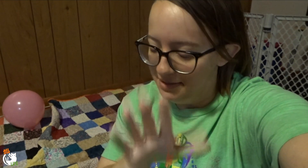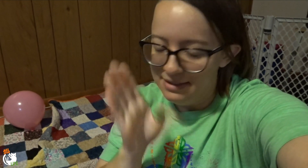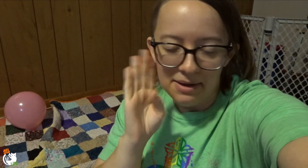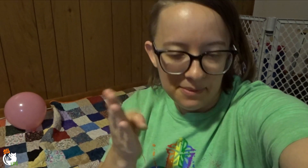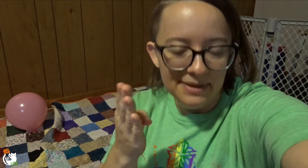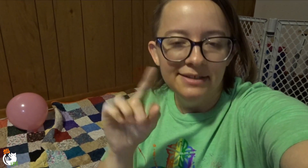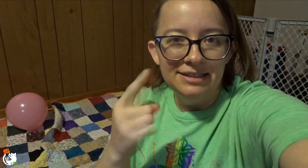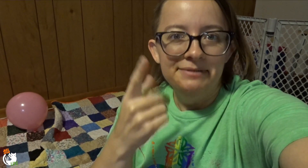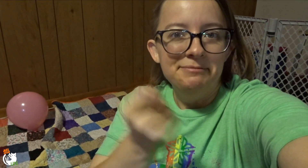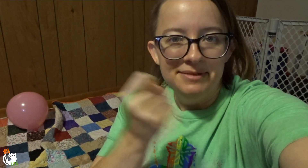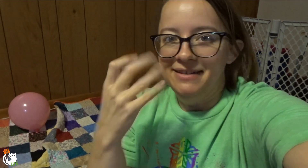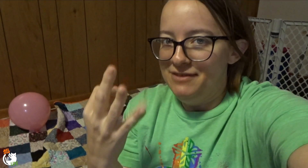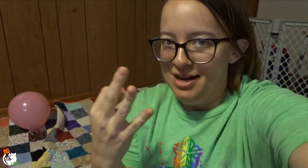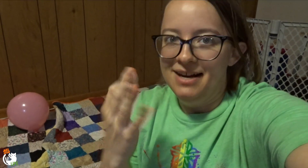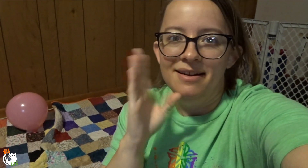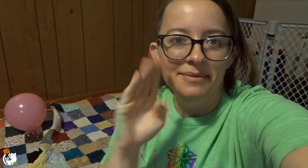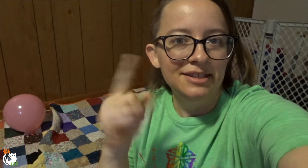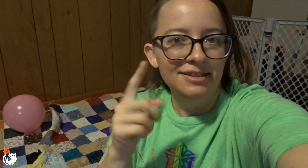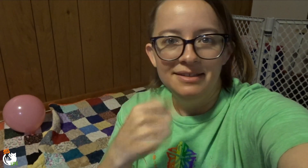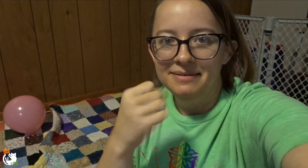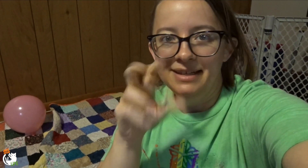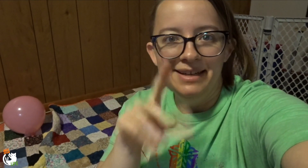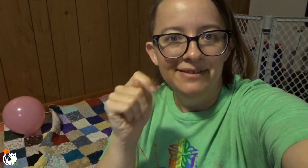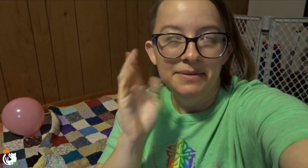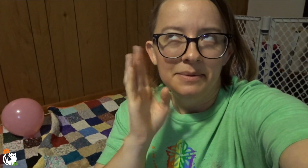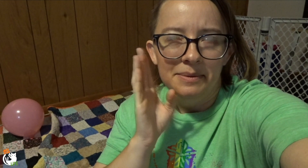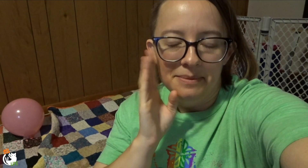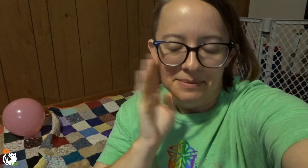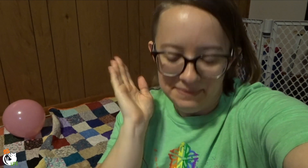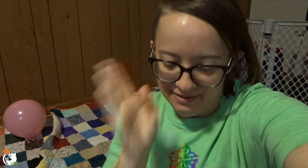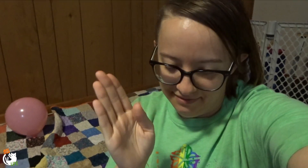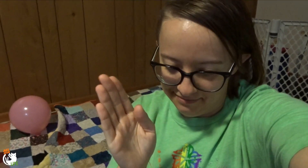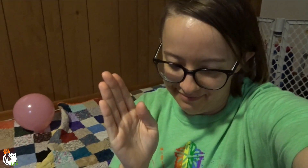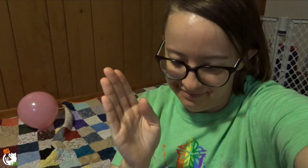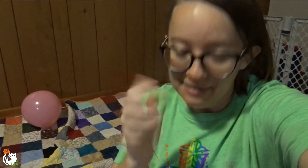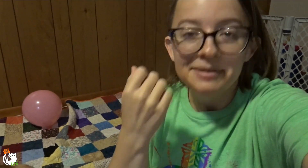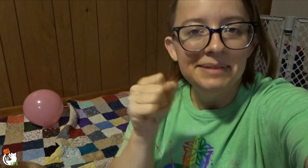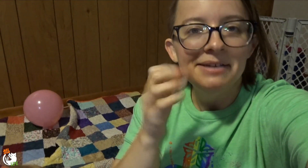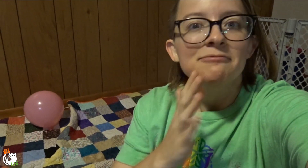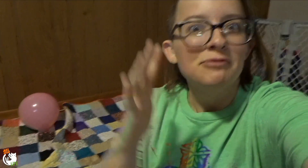But I promise. Promise I'm gonna get the other ones on Tuesdays and Fridays. I just... I made a video and I'm gonna do it.